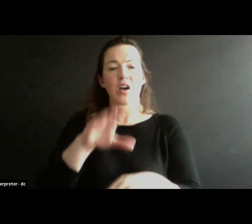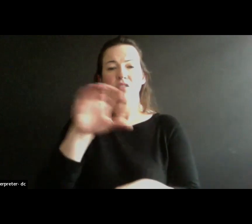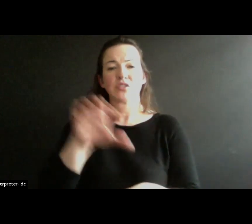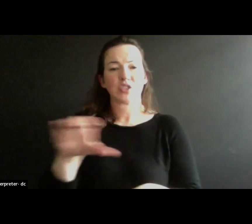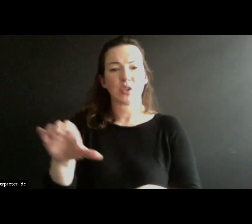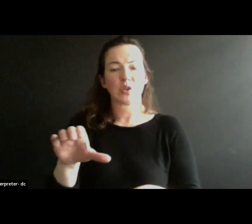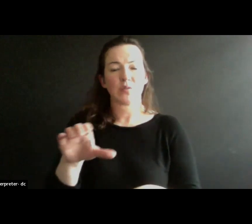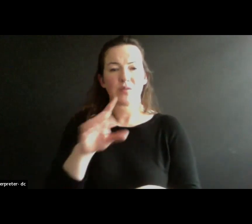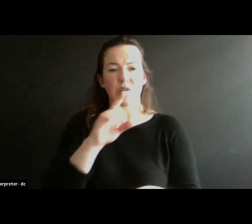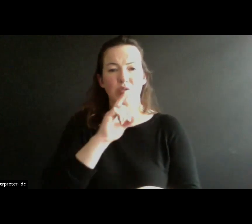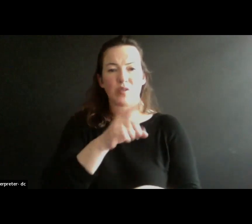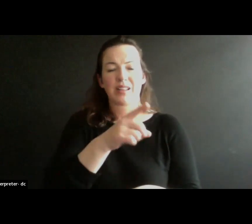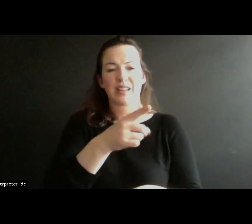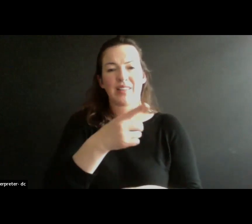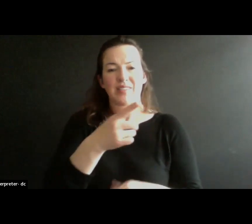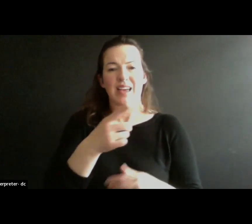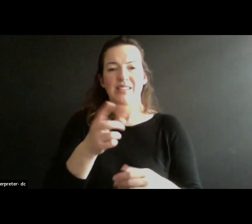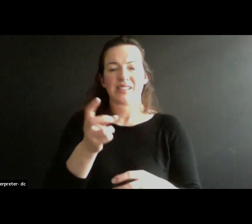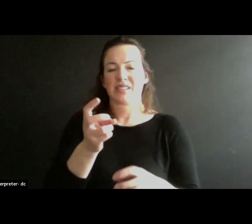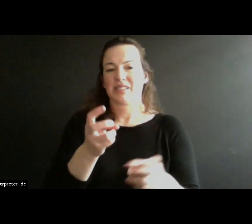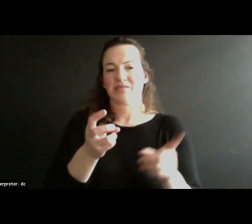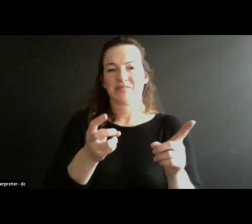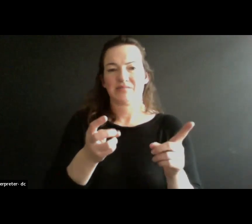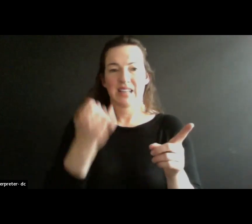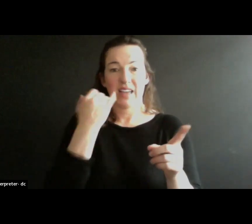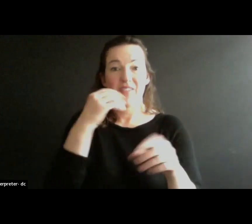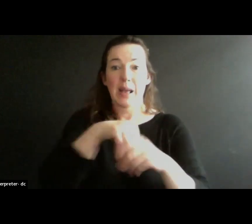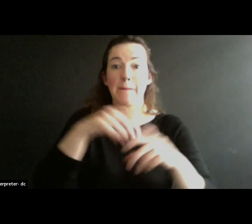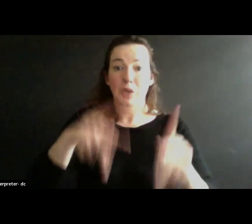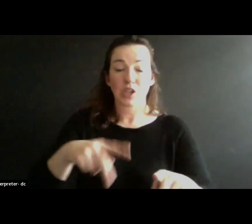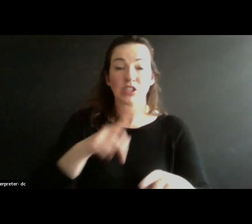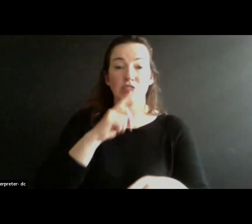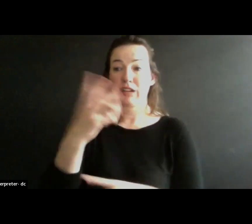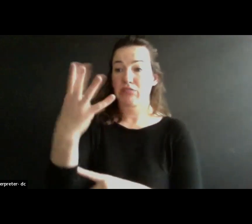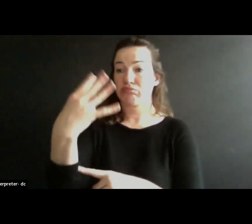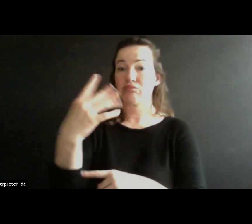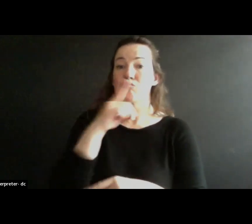reducing the amount of time and getting the answers to their questions answered immediately.